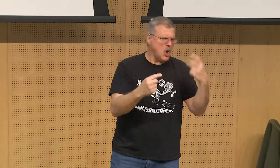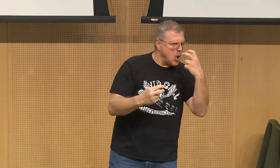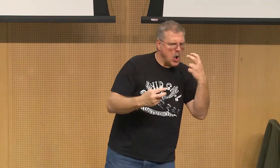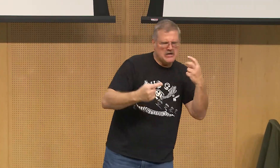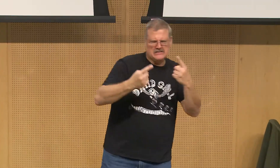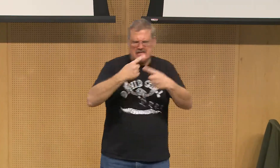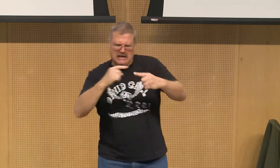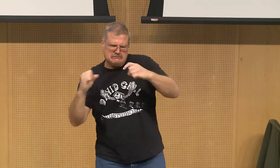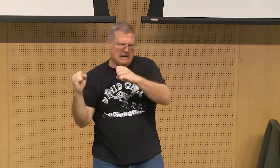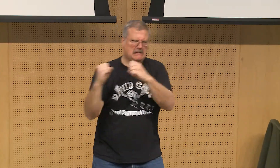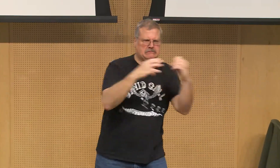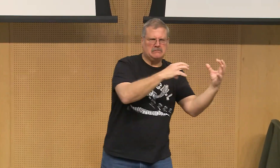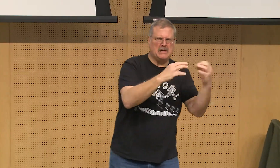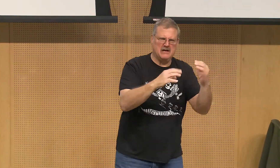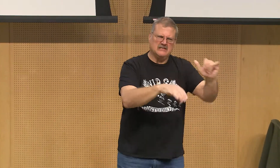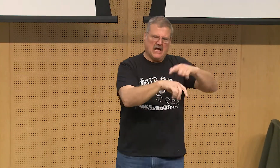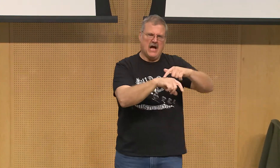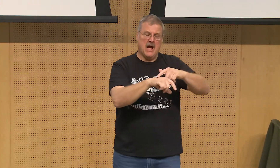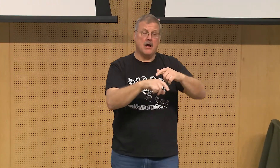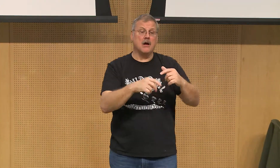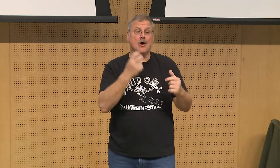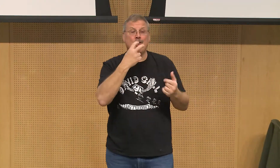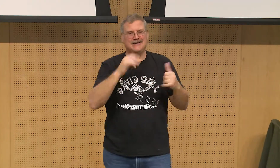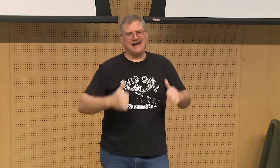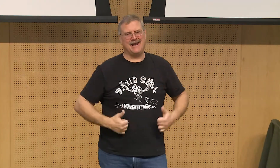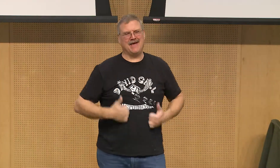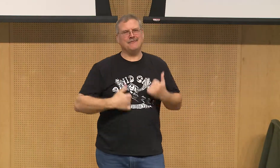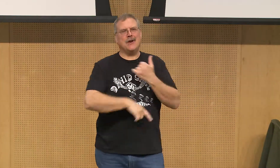a strong oralist at that time...